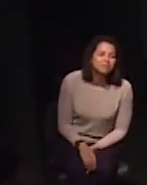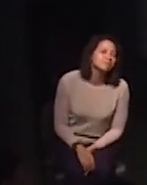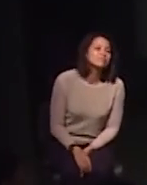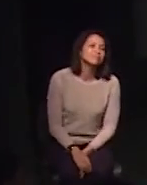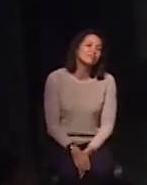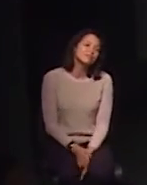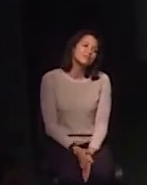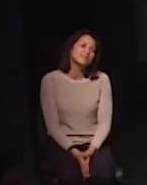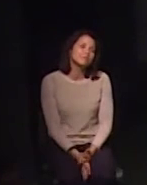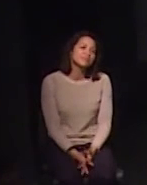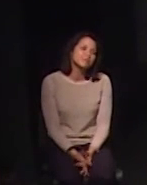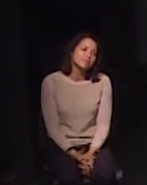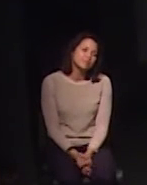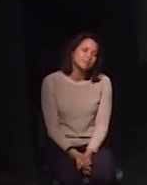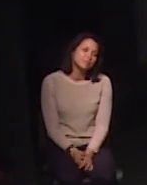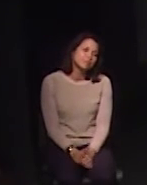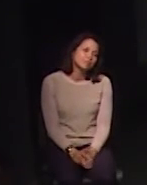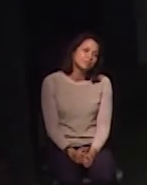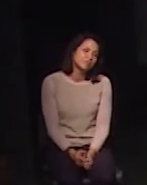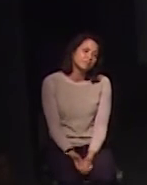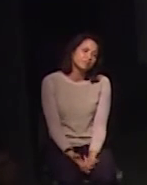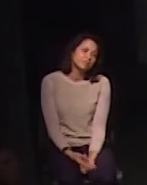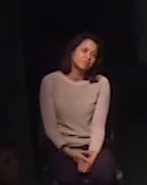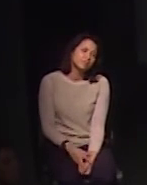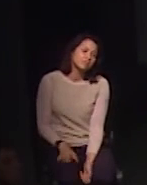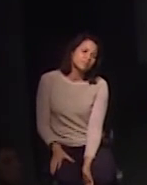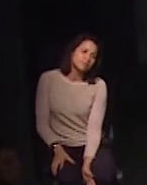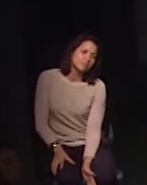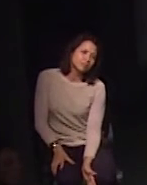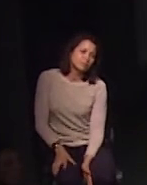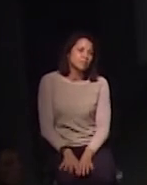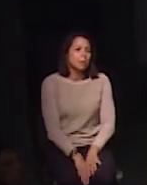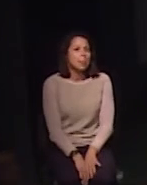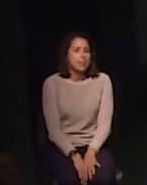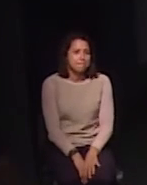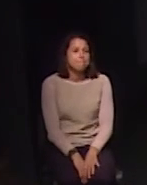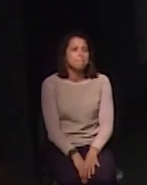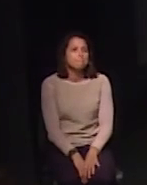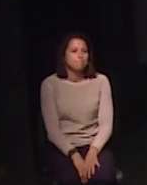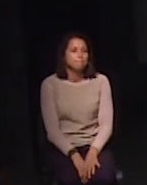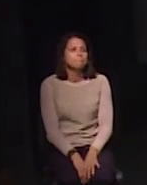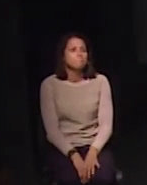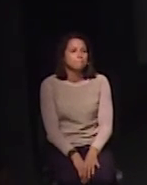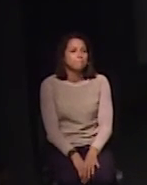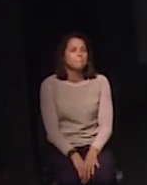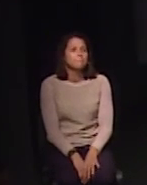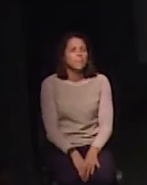So I had a question, stepping backwards, about the composition of this conversation.